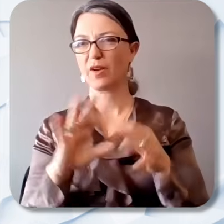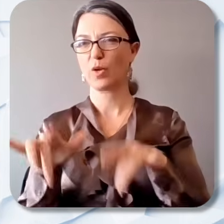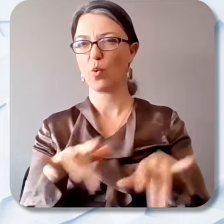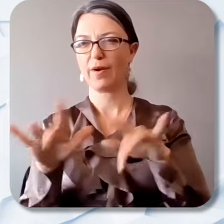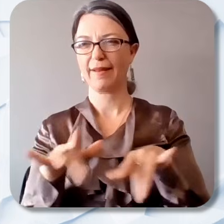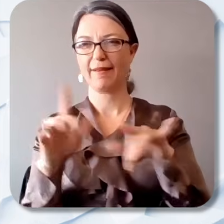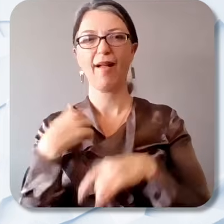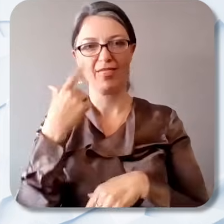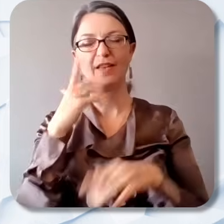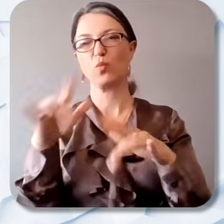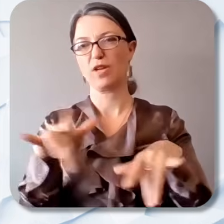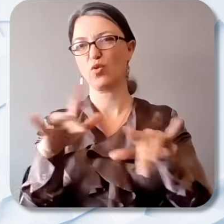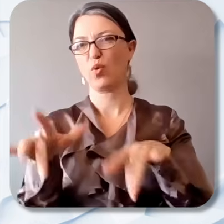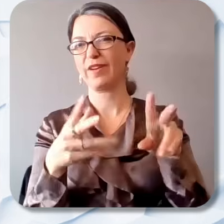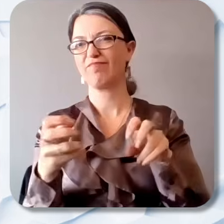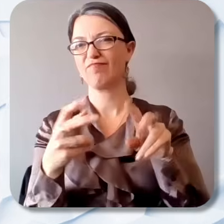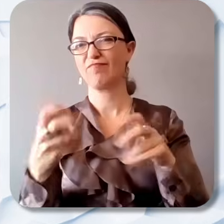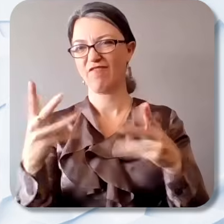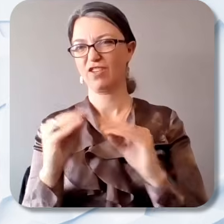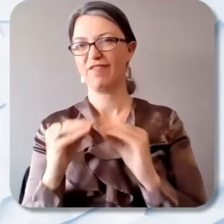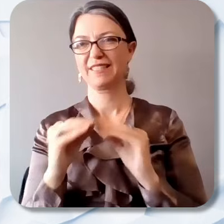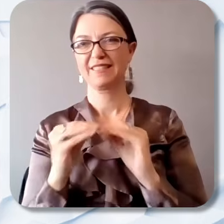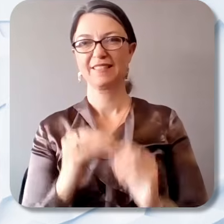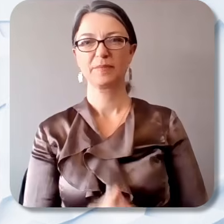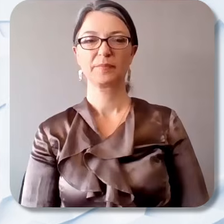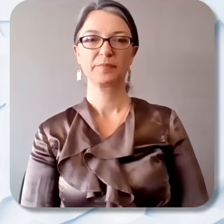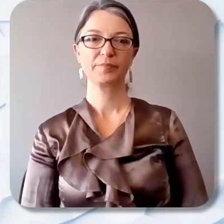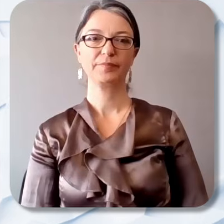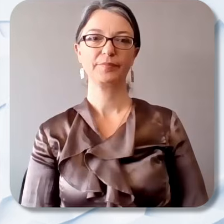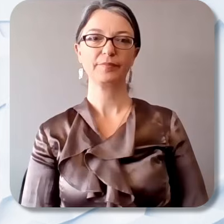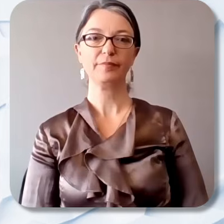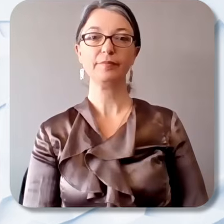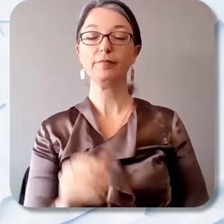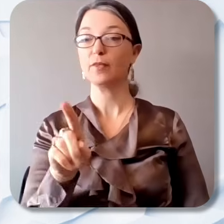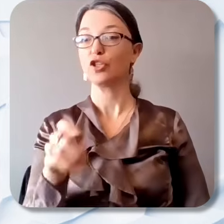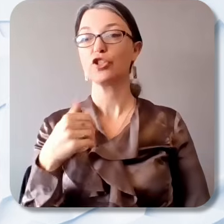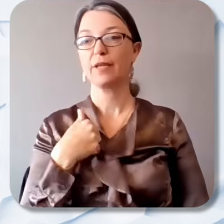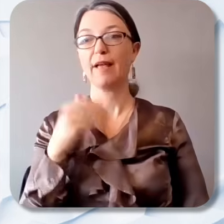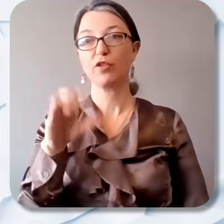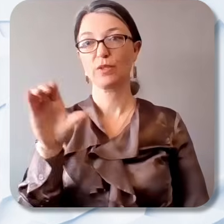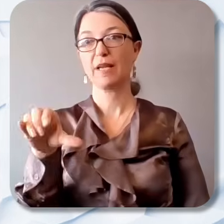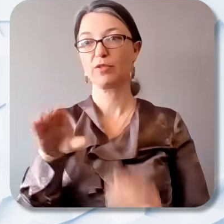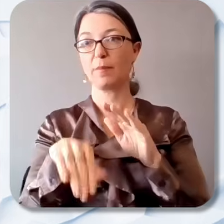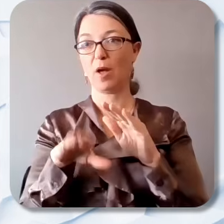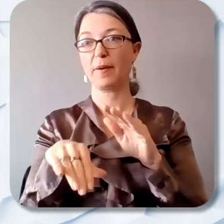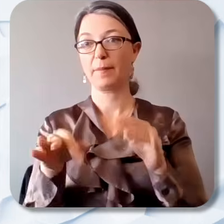So we're good on that end you, you should have close captioning at the bottom for those